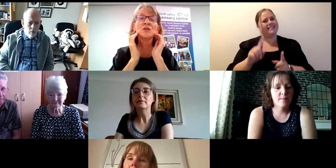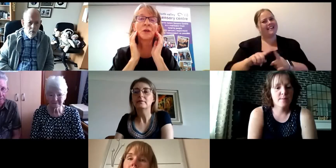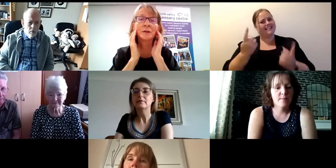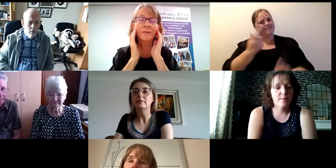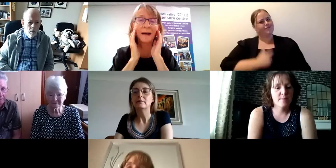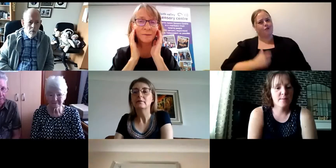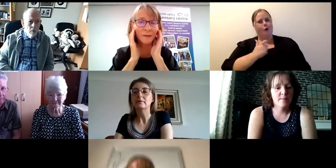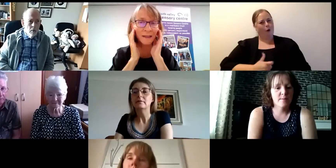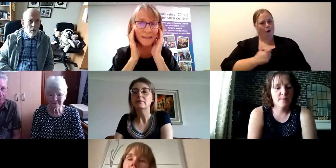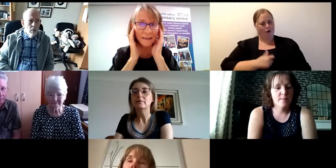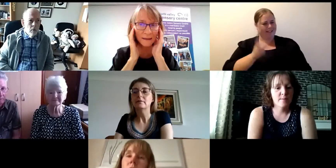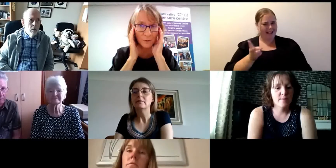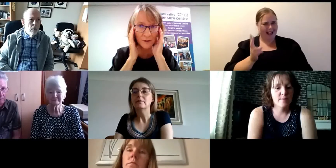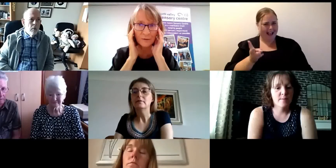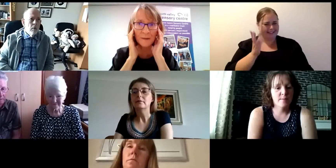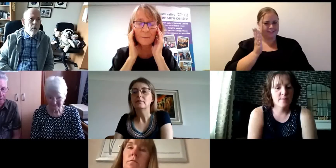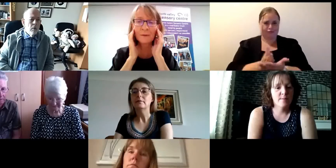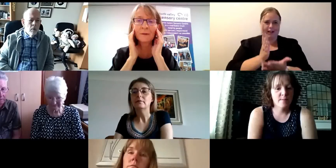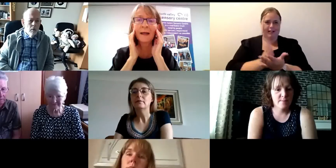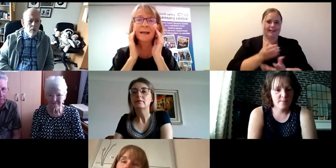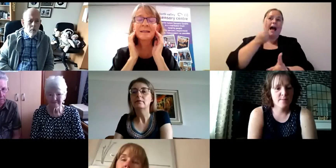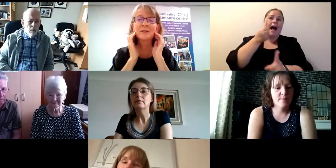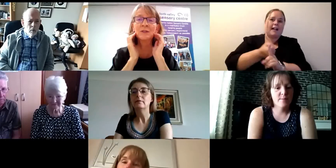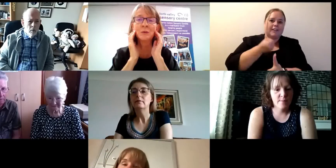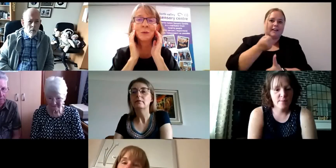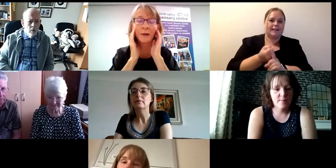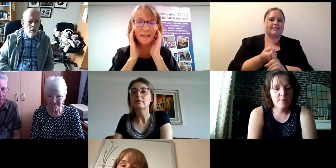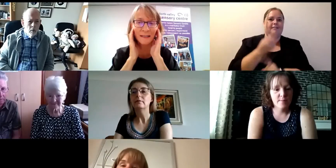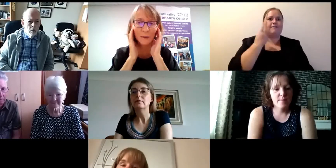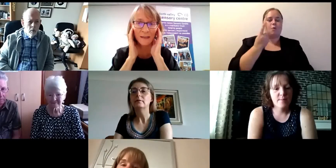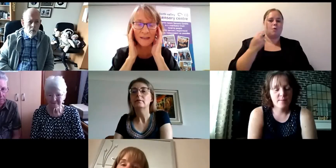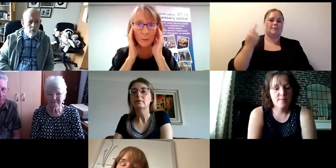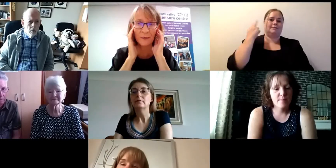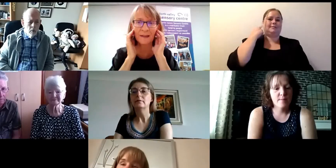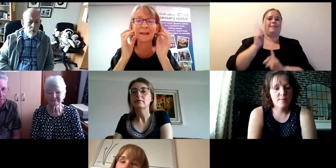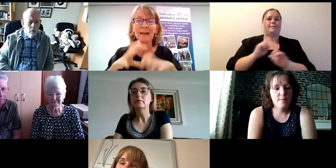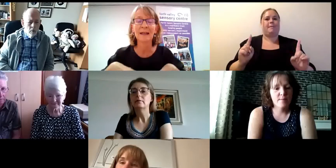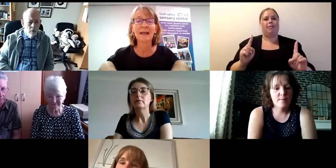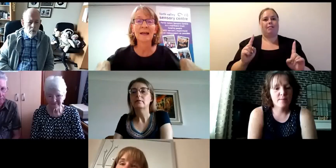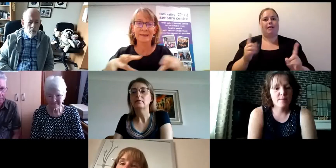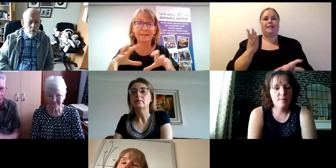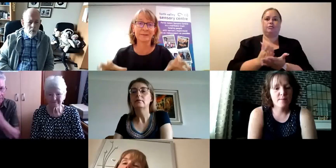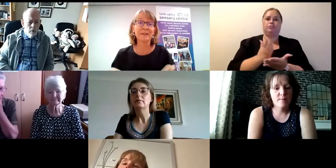Raising awareness within the environment of the board